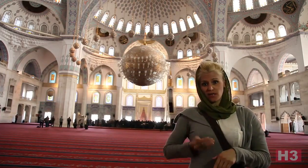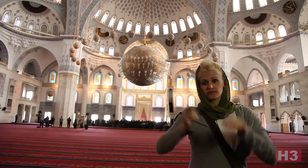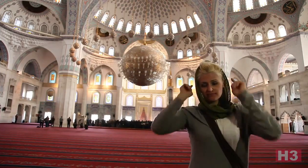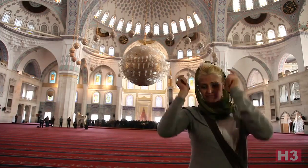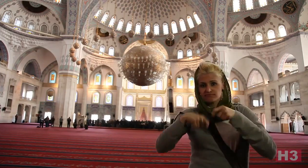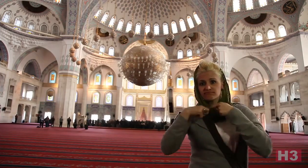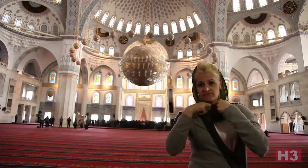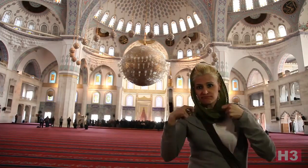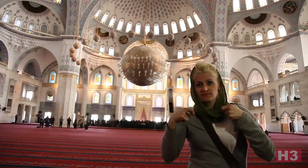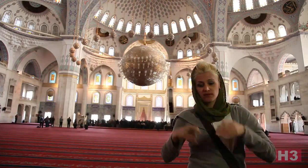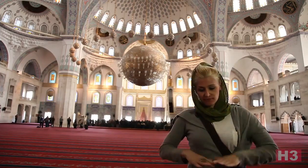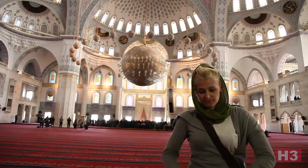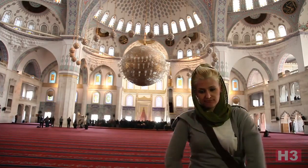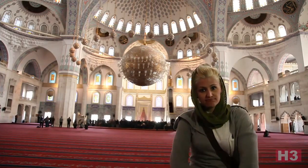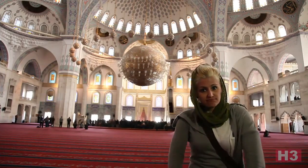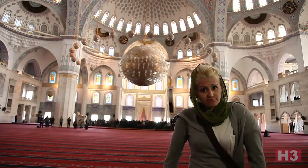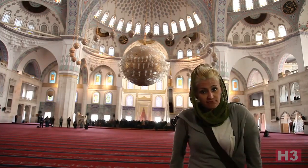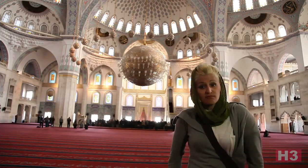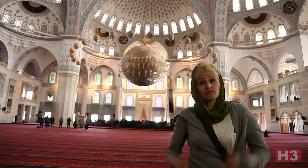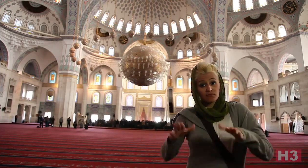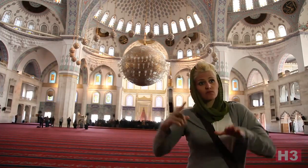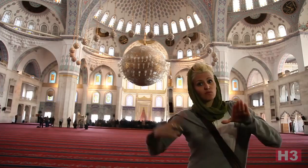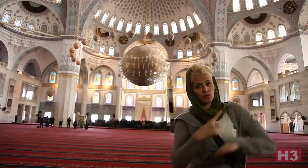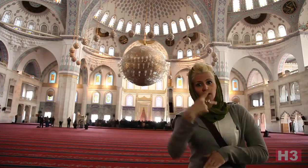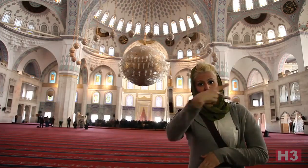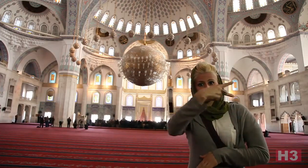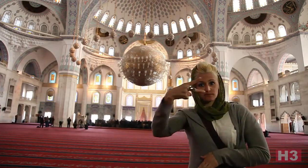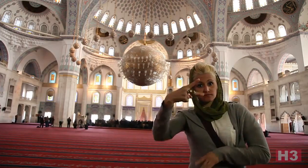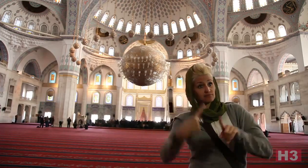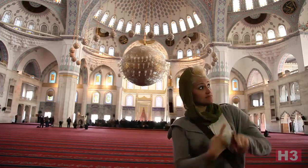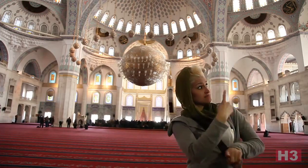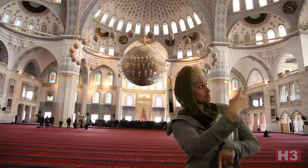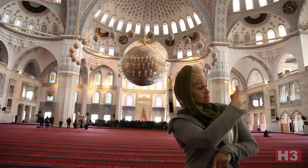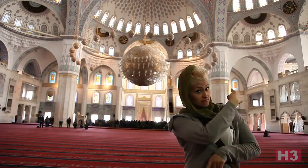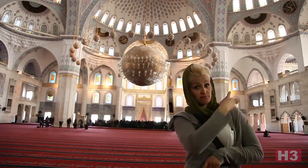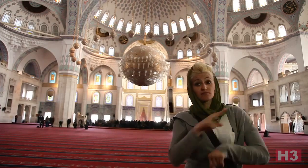Women cover their head, legs and go up to the second floor.